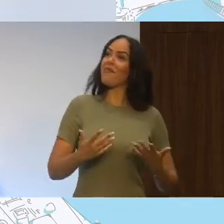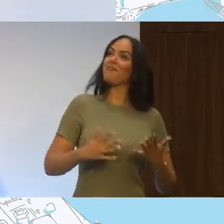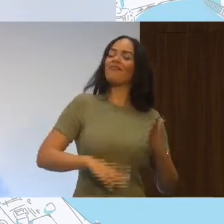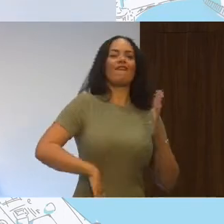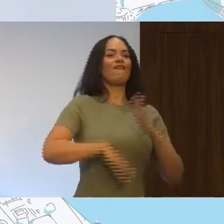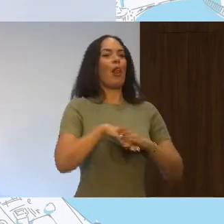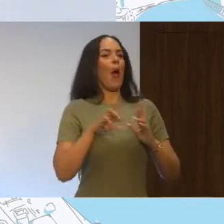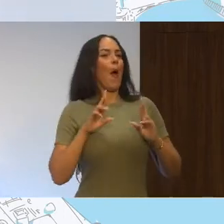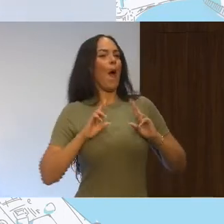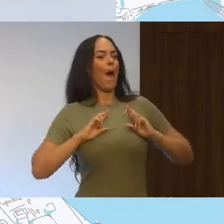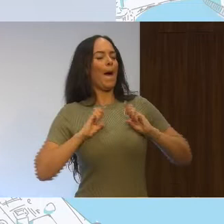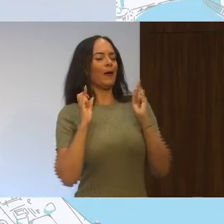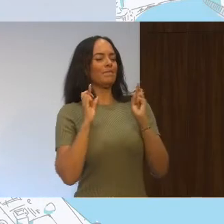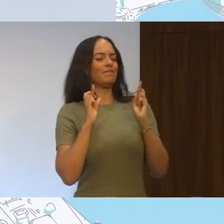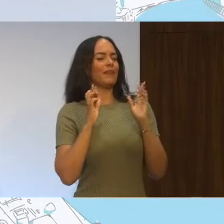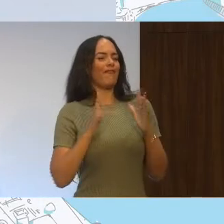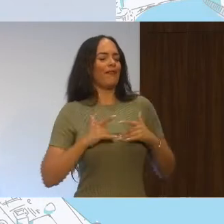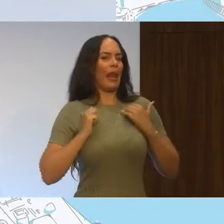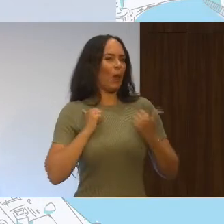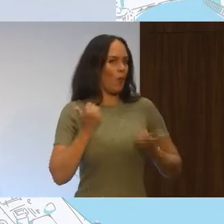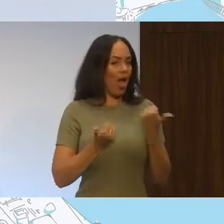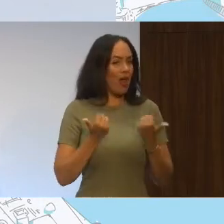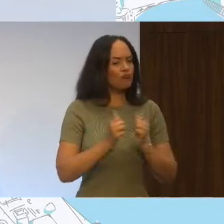I'm very grateful for everything the migraine has taught me.